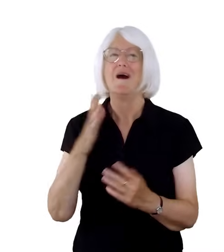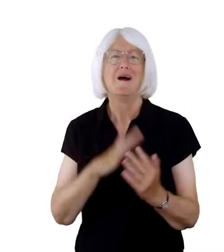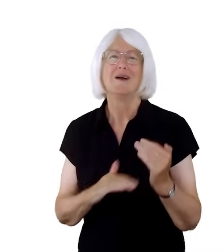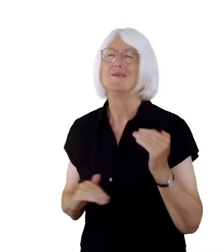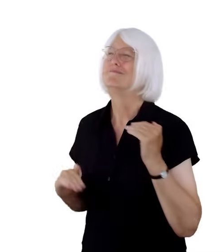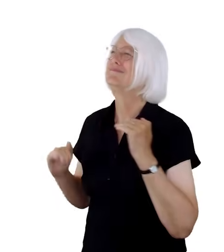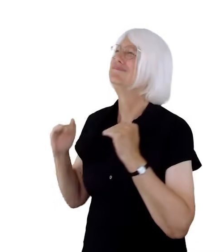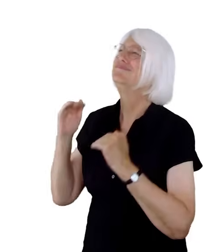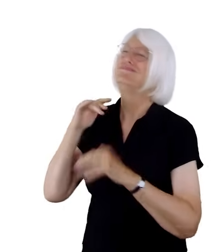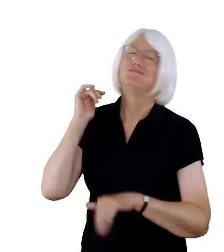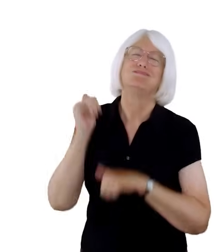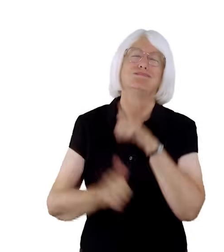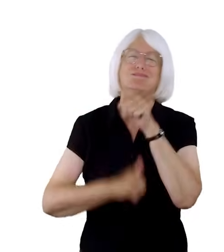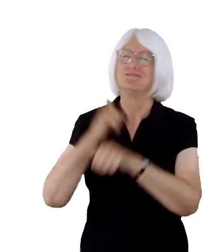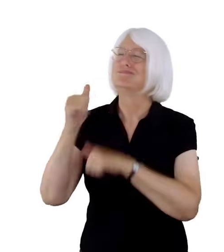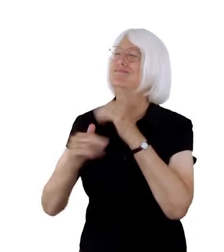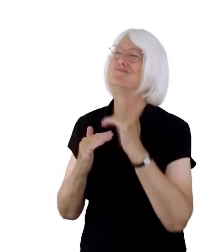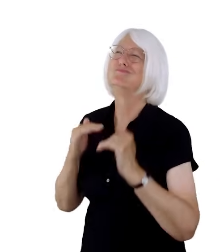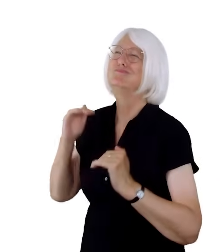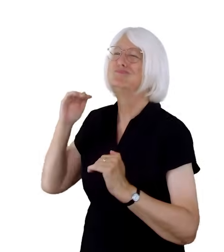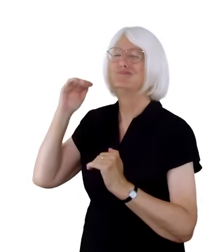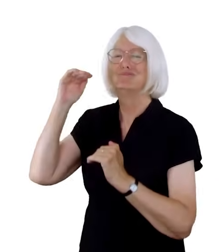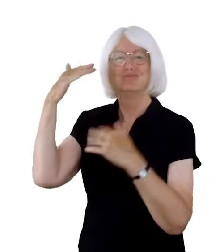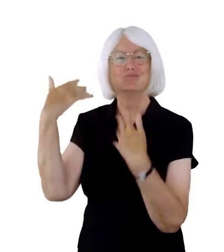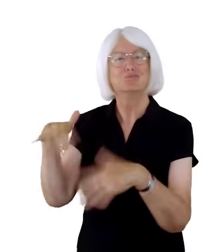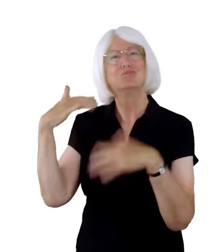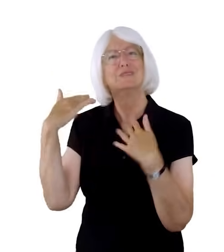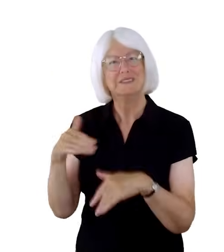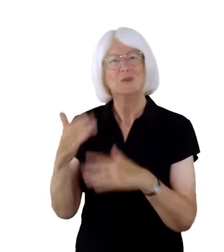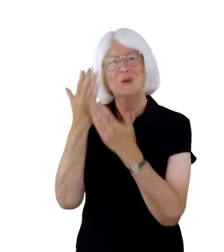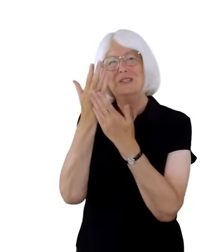O God beyond all praising